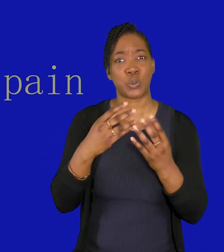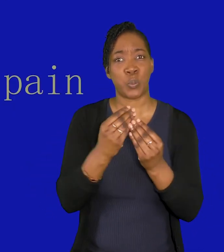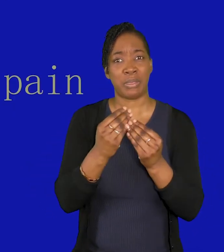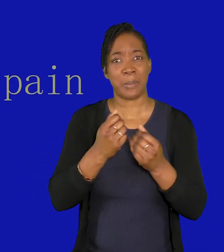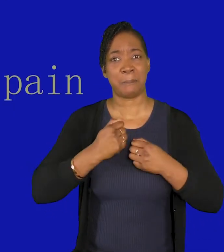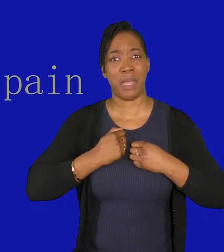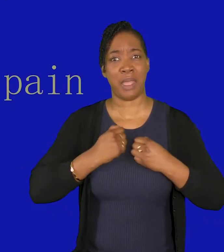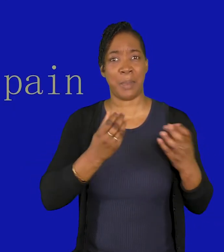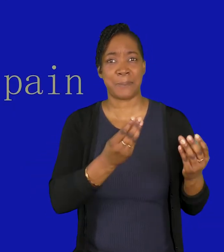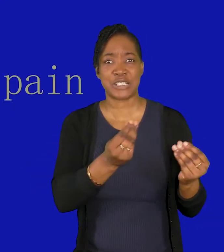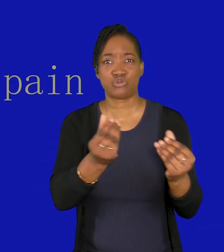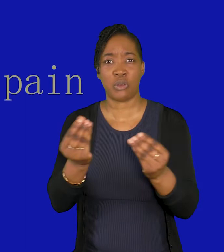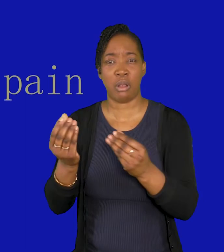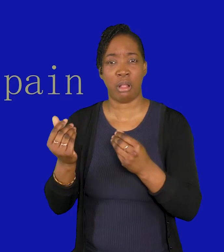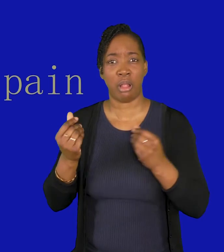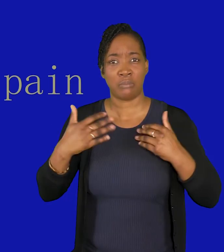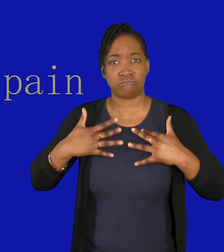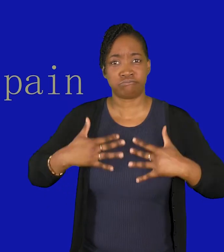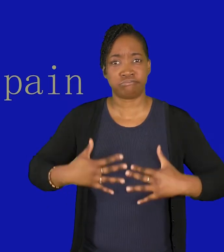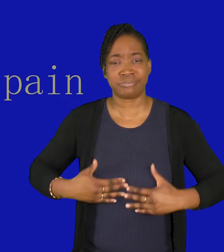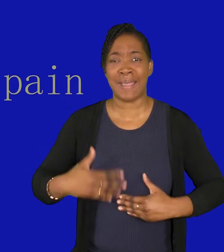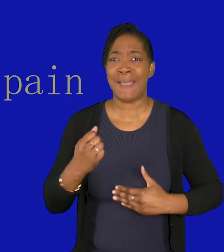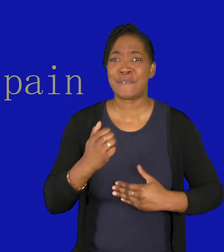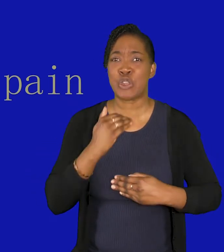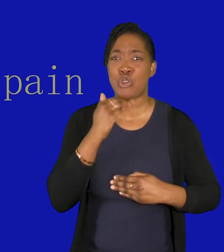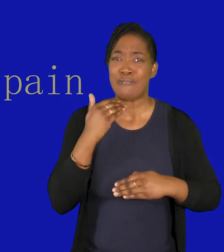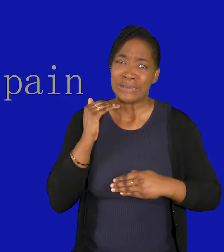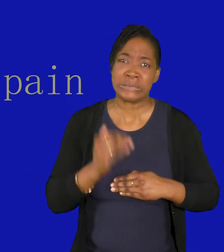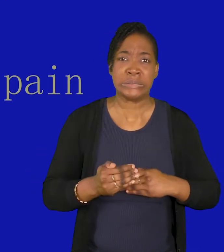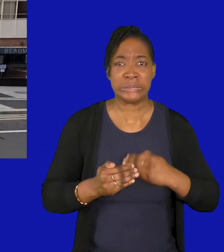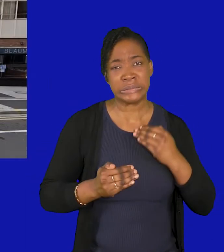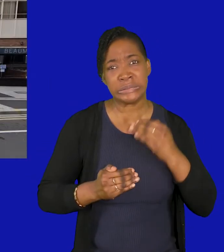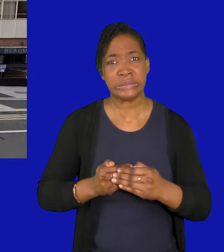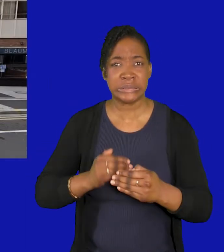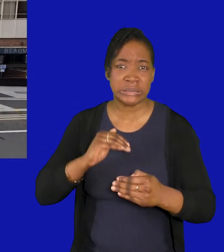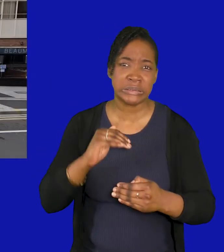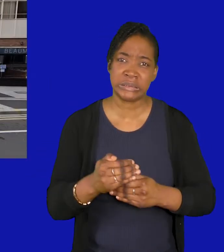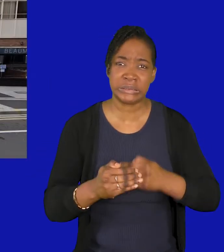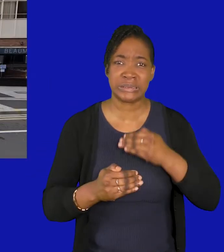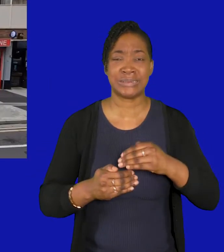with my material conditions [sound of fingernails lightly tapping a surface] of having just enough to keep going and little more than that,